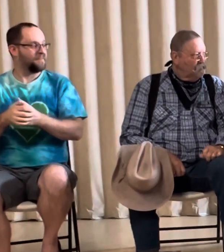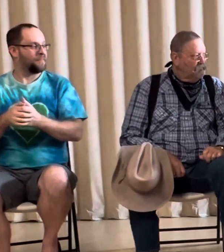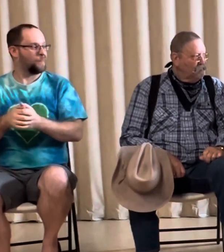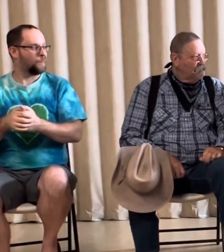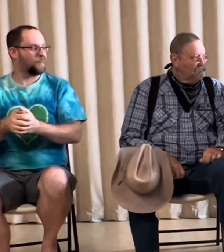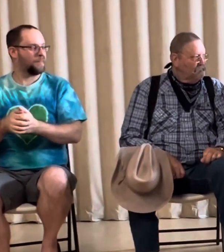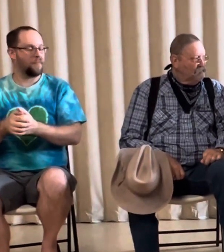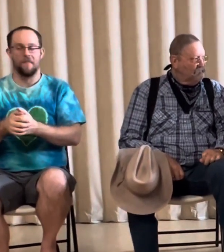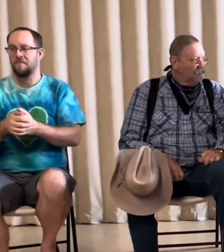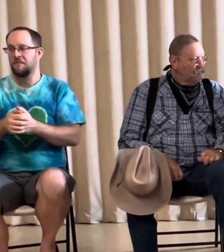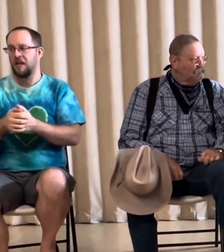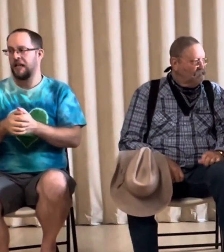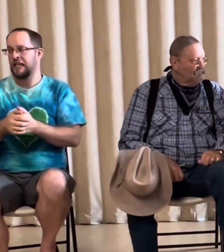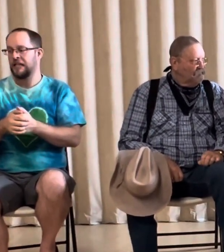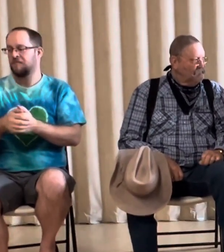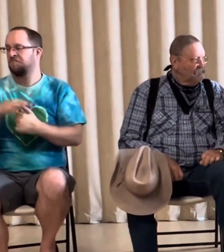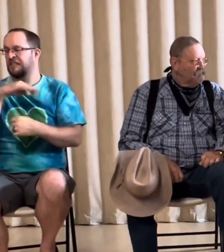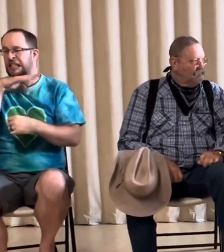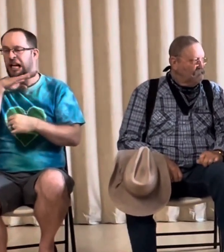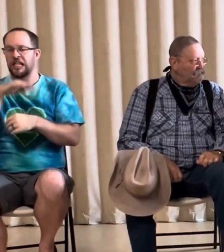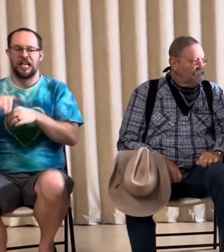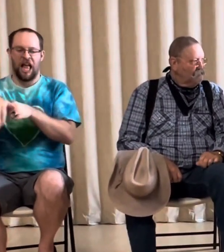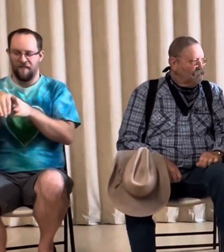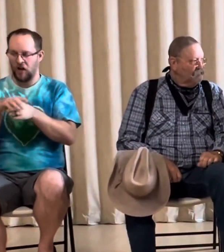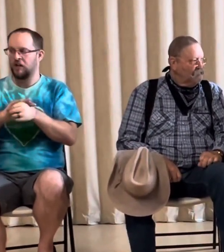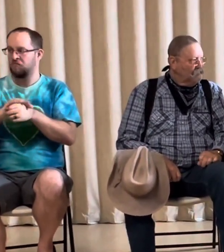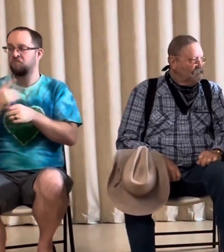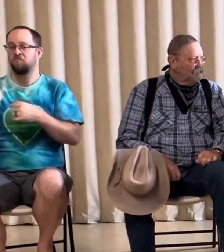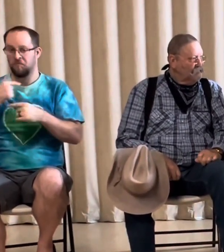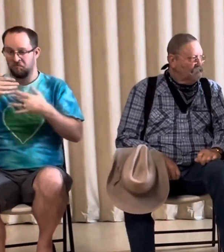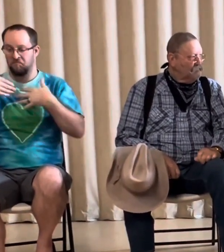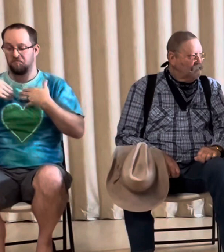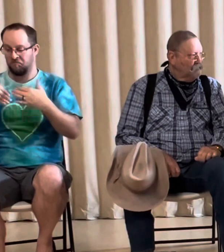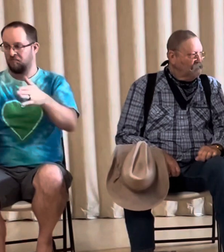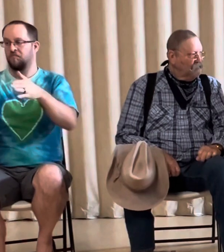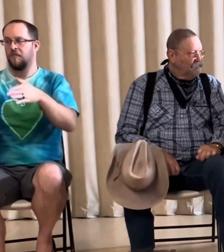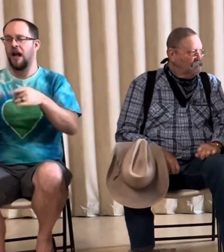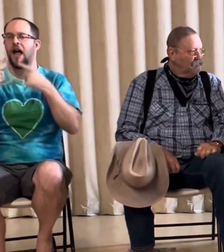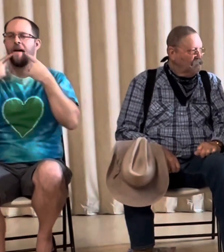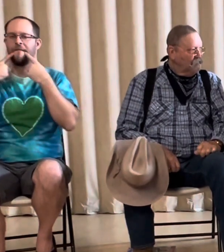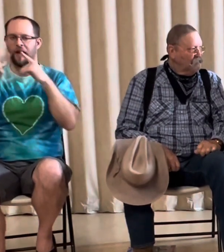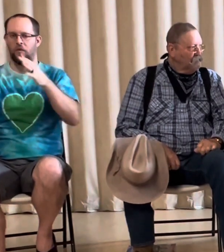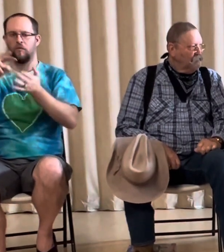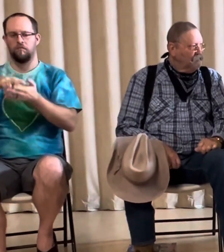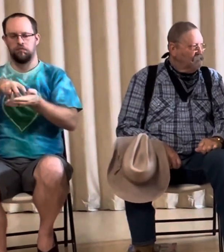Off comes the dust cover, and we get started. Finally, we stand back and